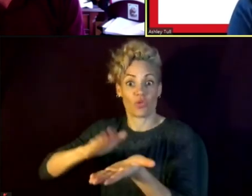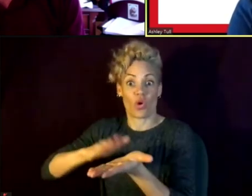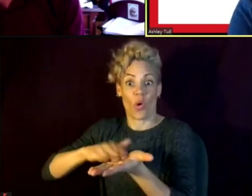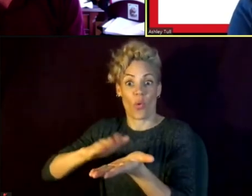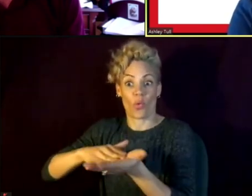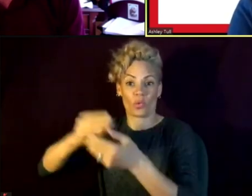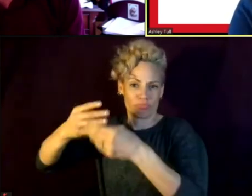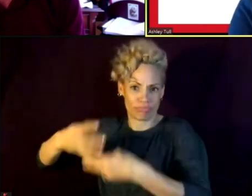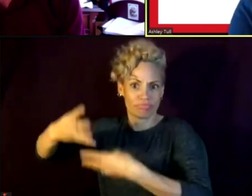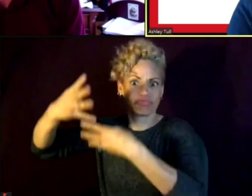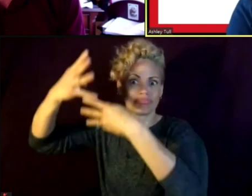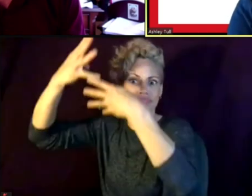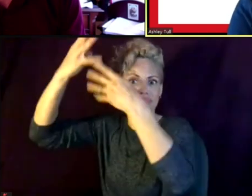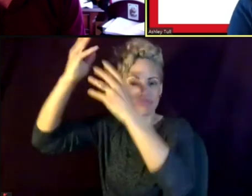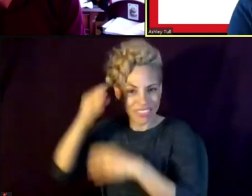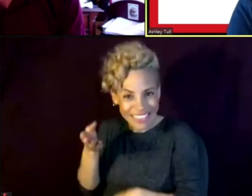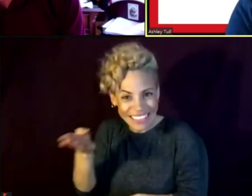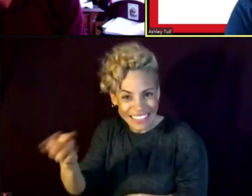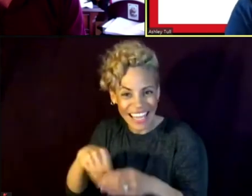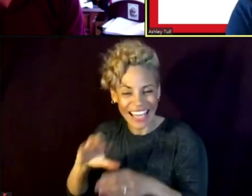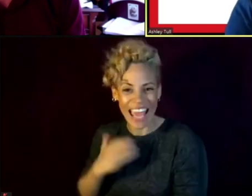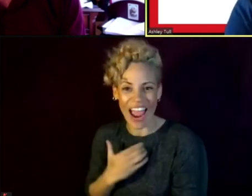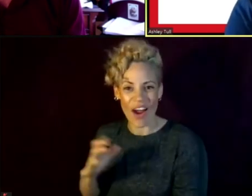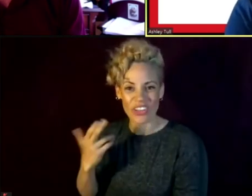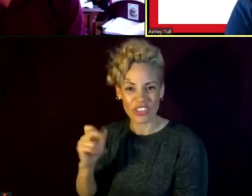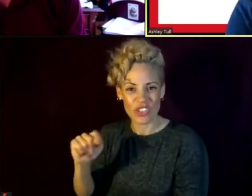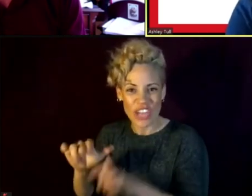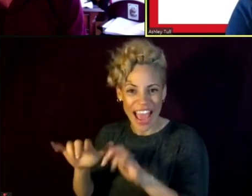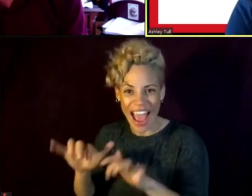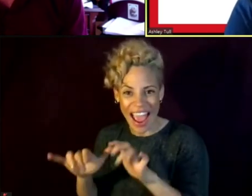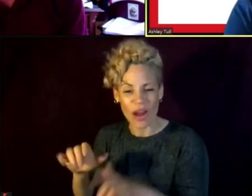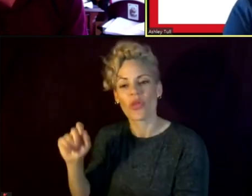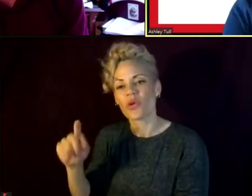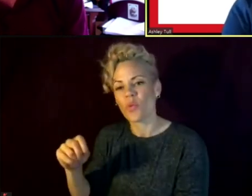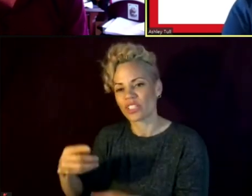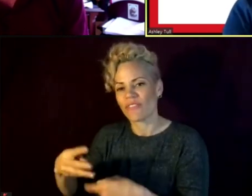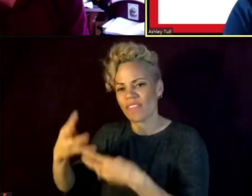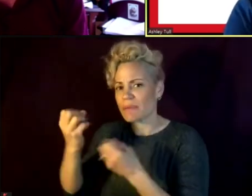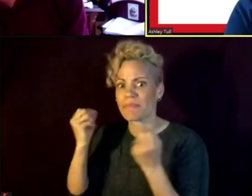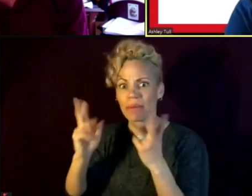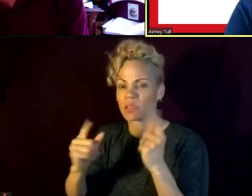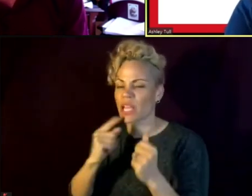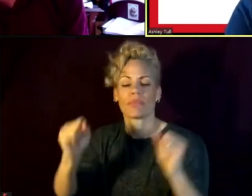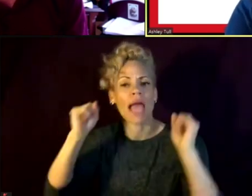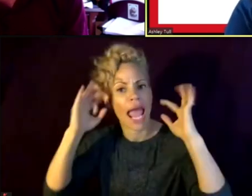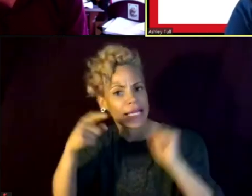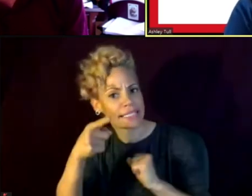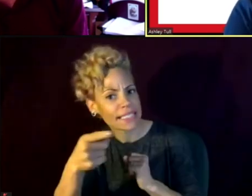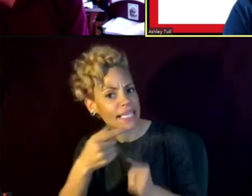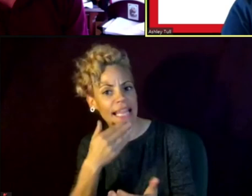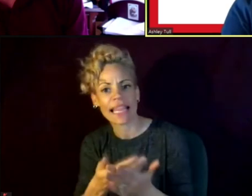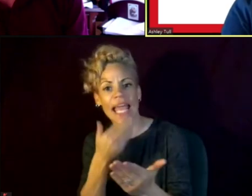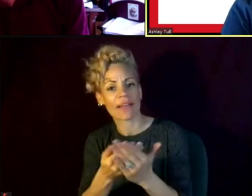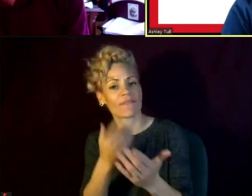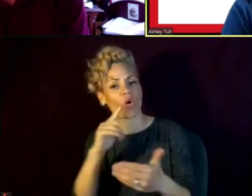So I just wanna let you know that a lot of people are saying how amazing you are and thanking you for all of the hard work that you've done.